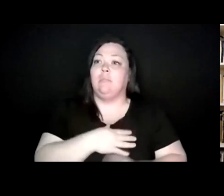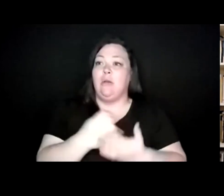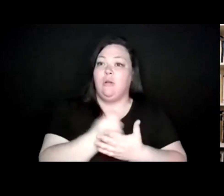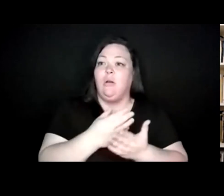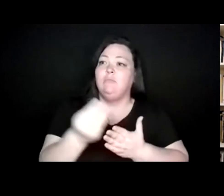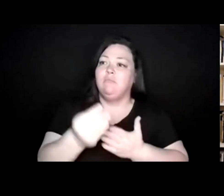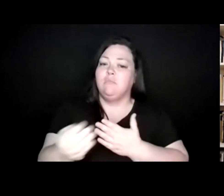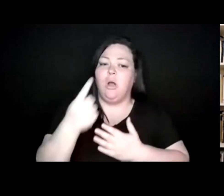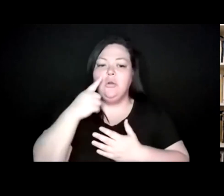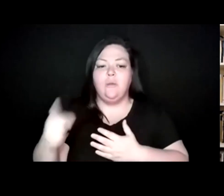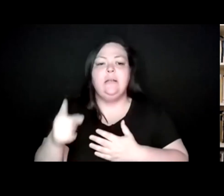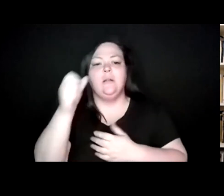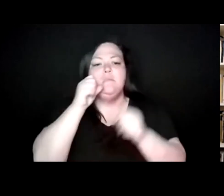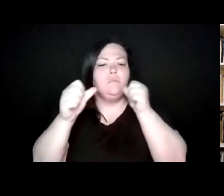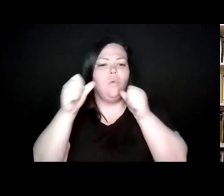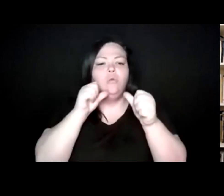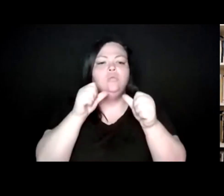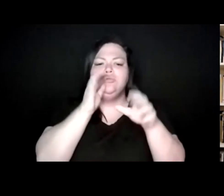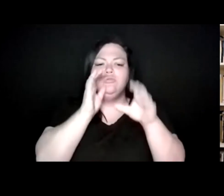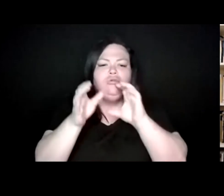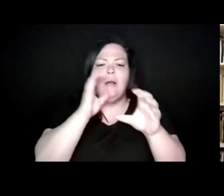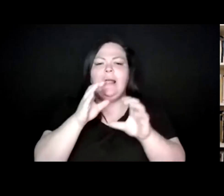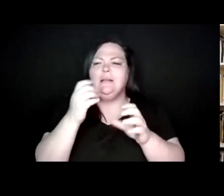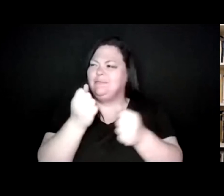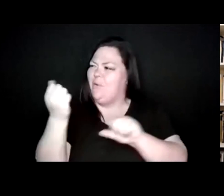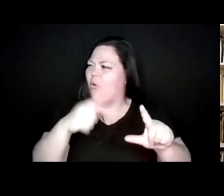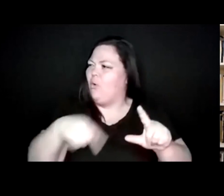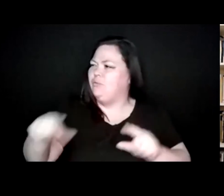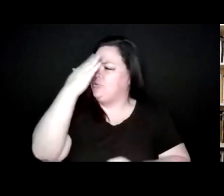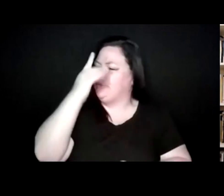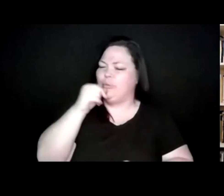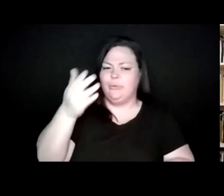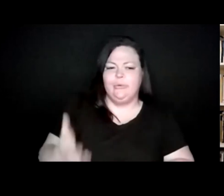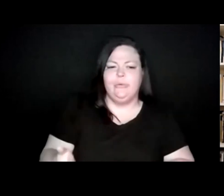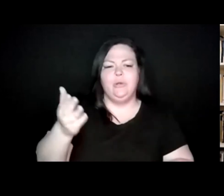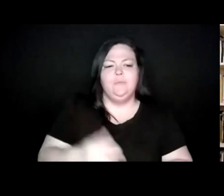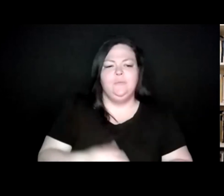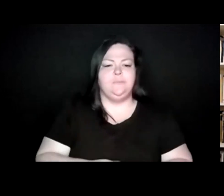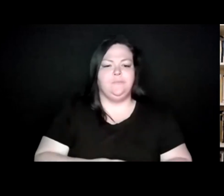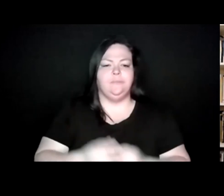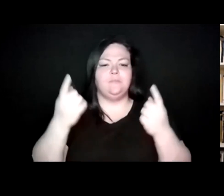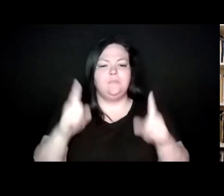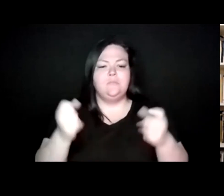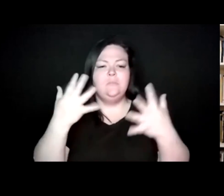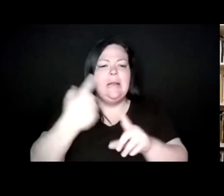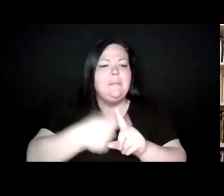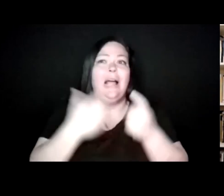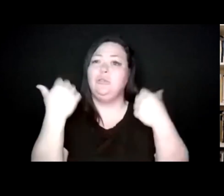We drank in the bars where everyone knew you and/ the Southwest summer burned // through and then there were months / in which I tried to escape, //